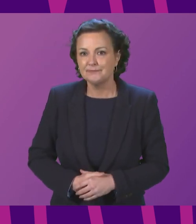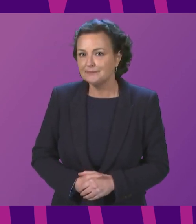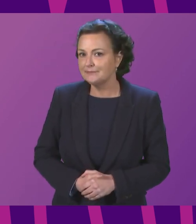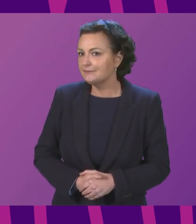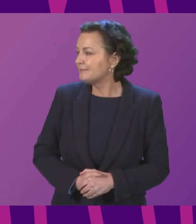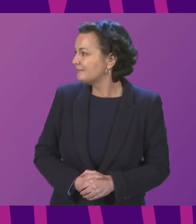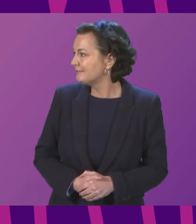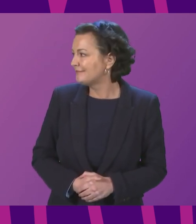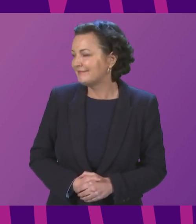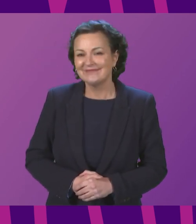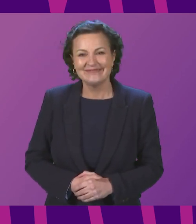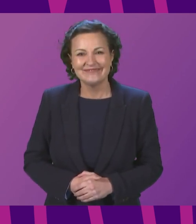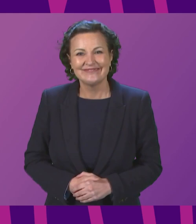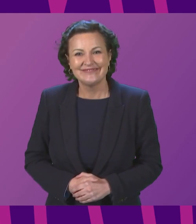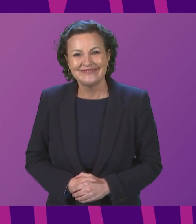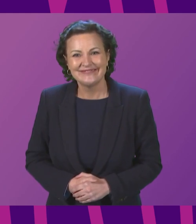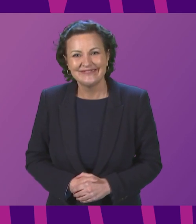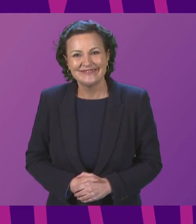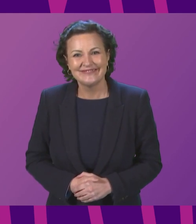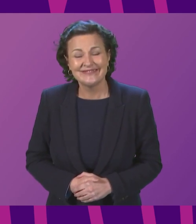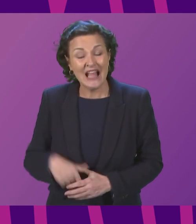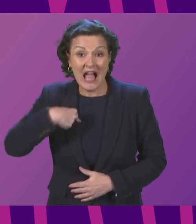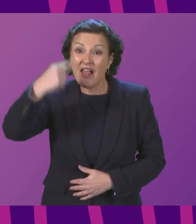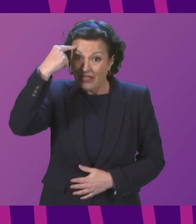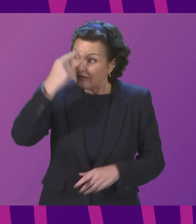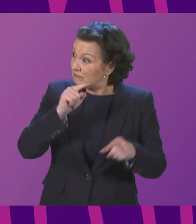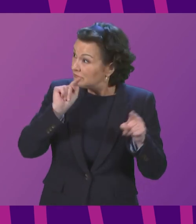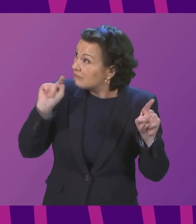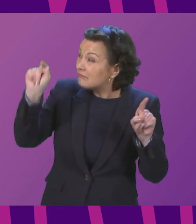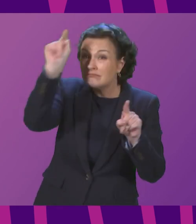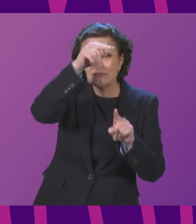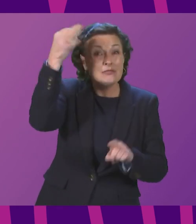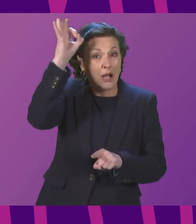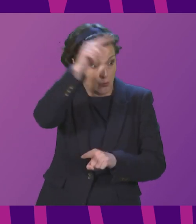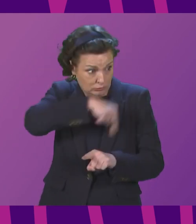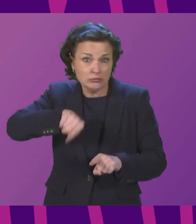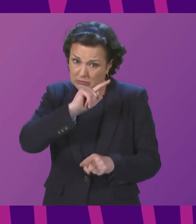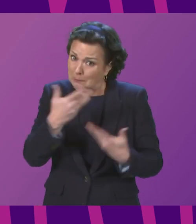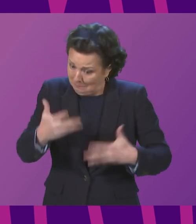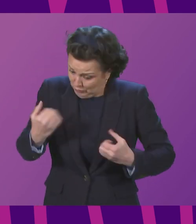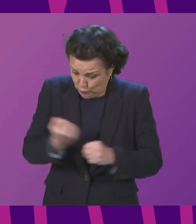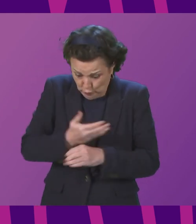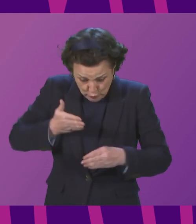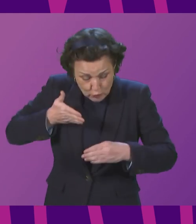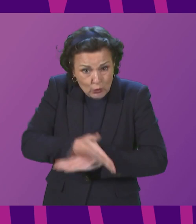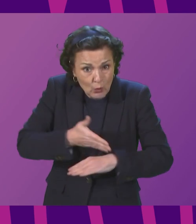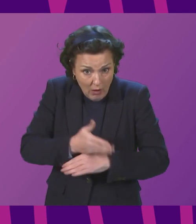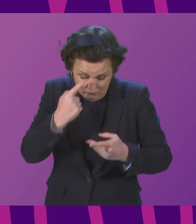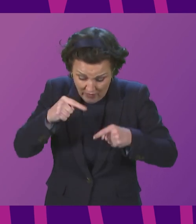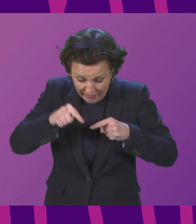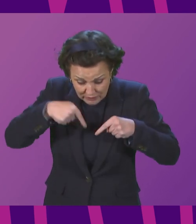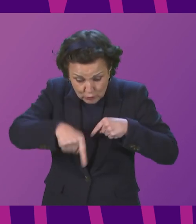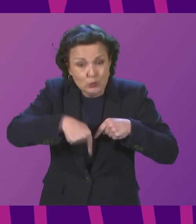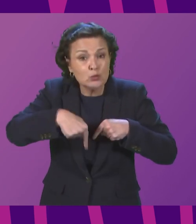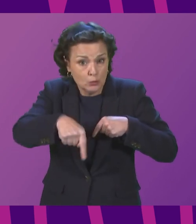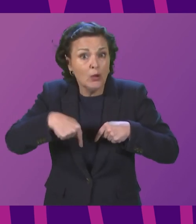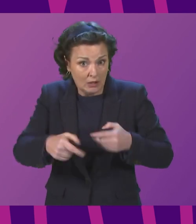As I have said on several occasions, local authorities are, as we speak, doing that work.